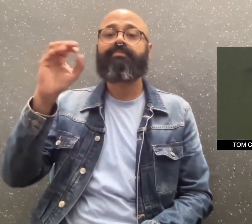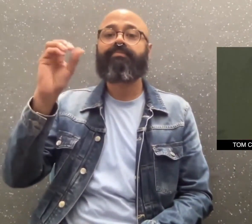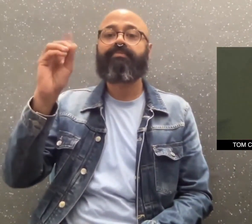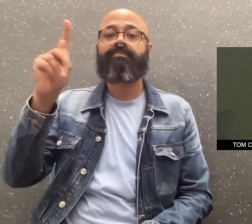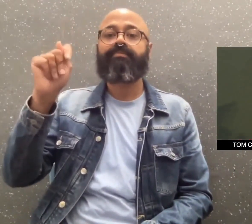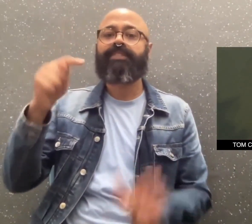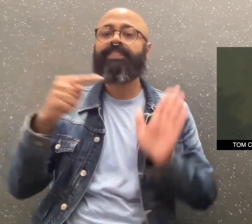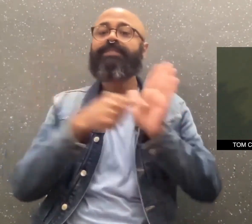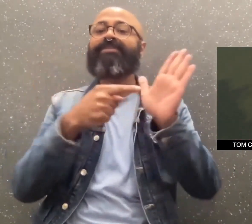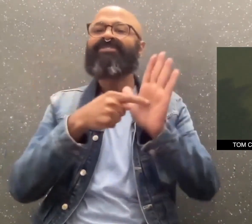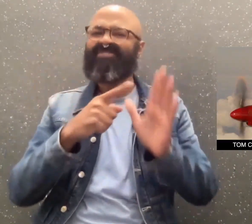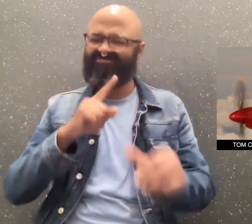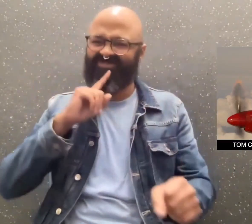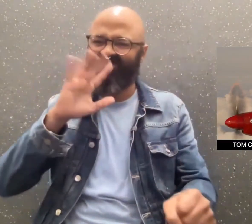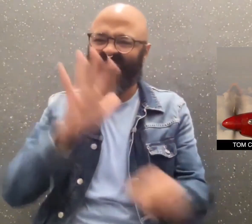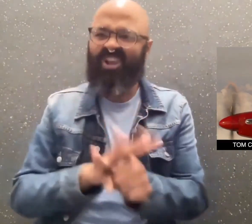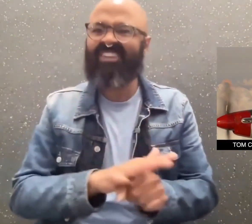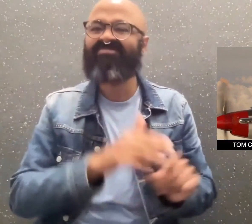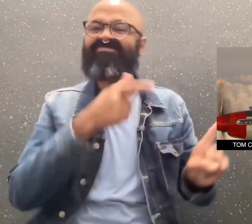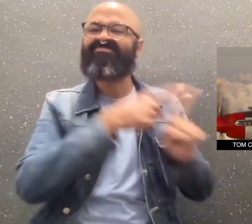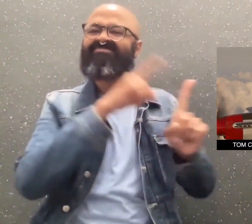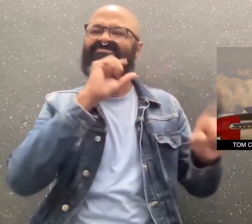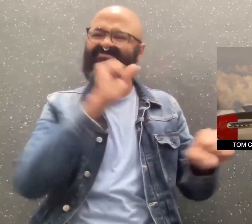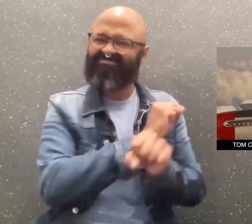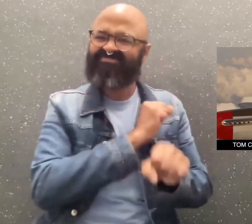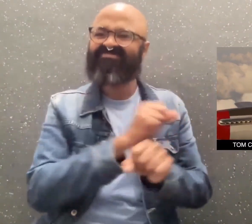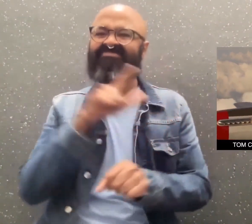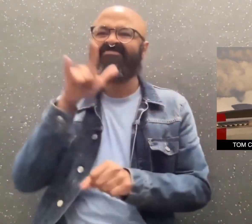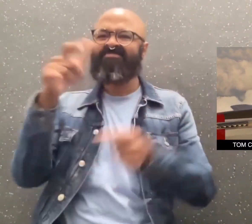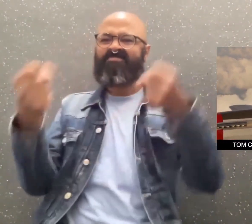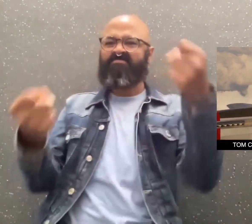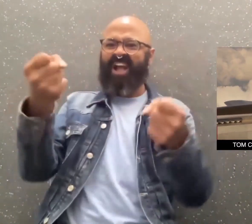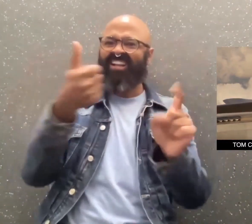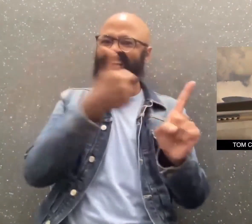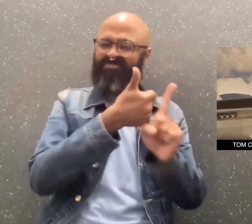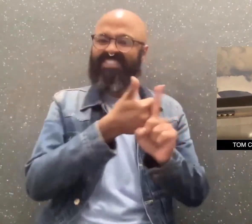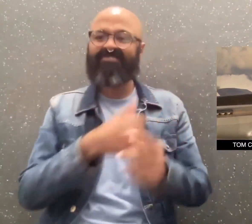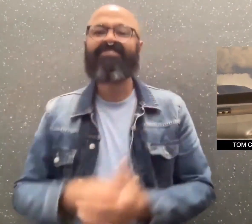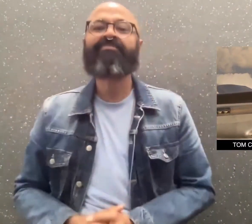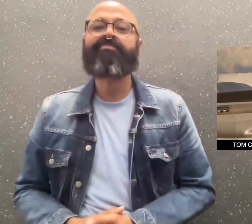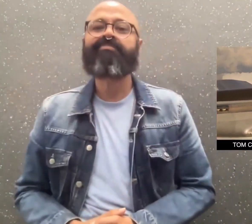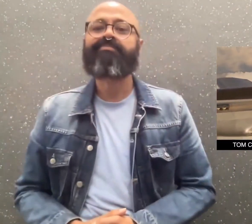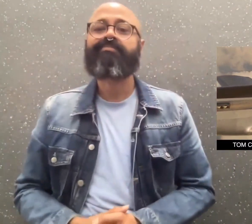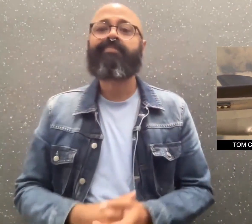A Paramount representative confirmed Cruz was piloting that plane himself.